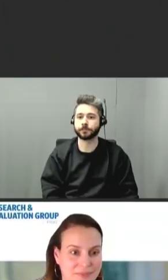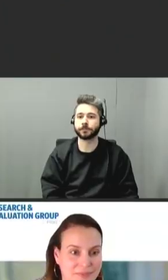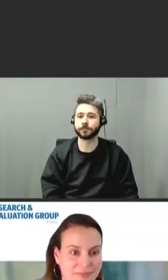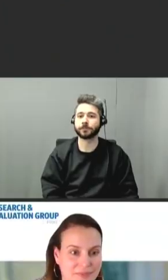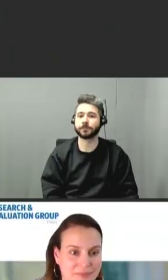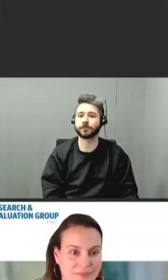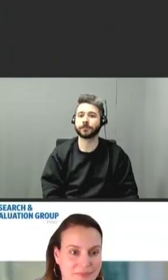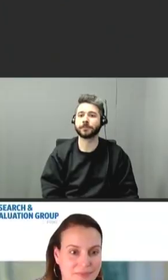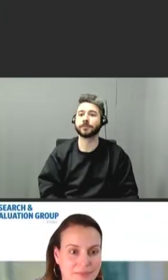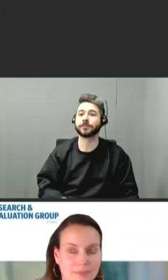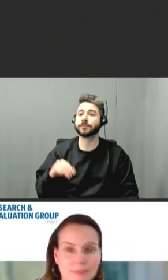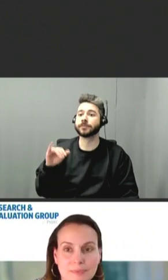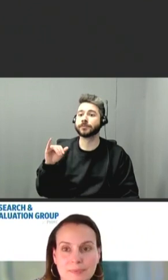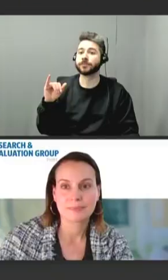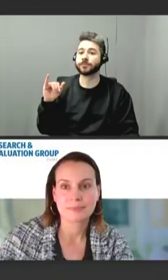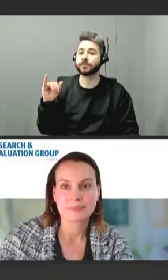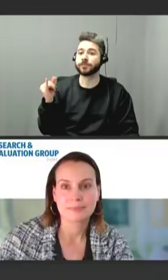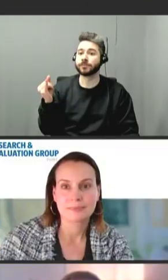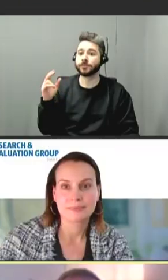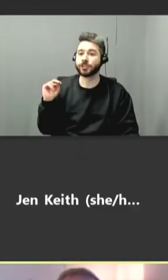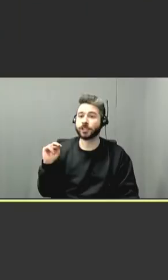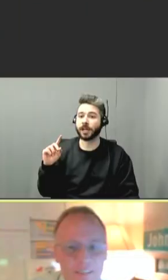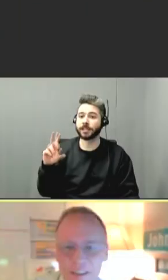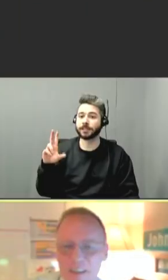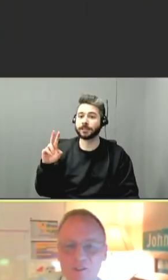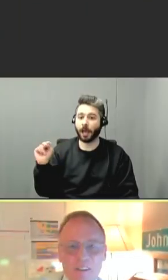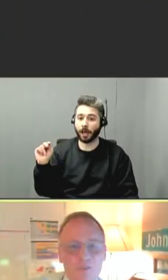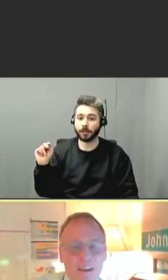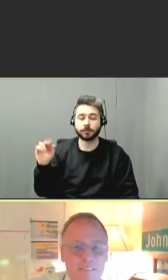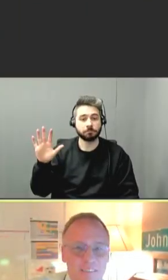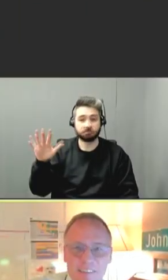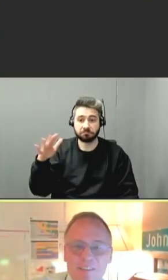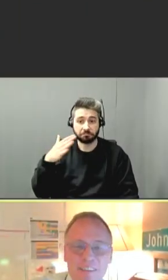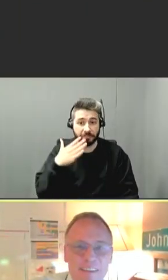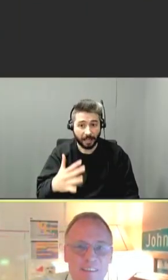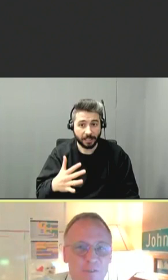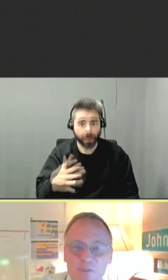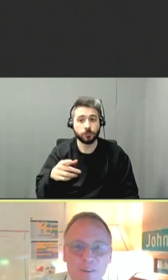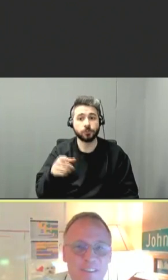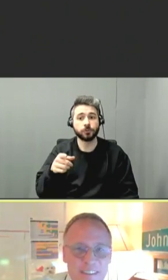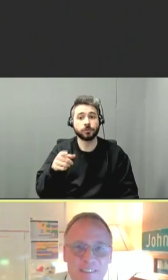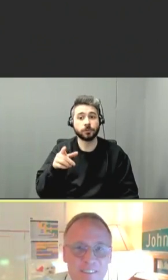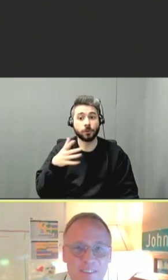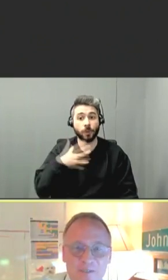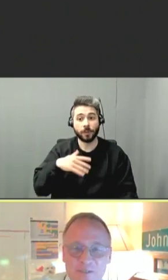John Dodd: Thank you. It's -- actually, you guys, in -- with your extensive answers